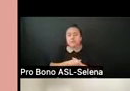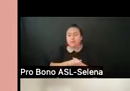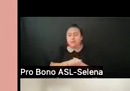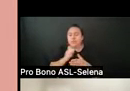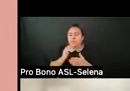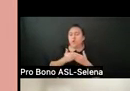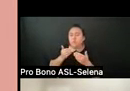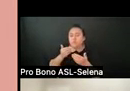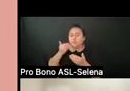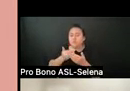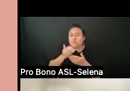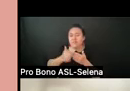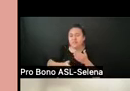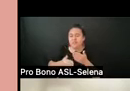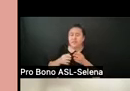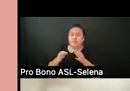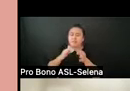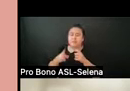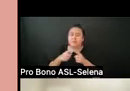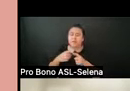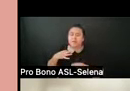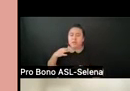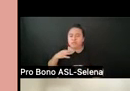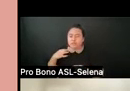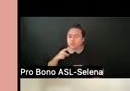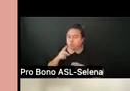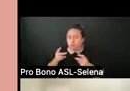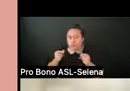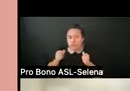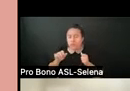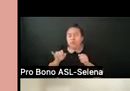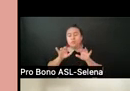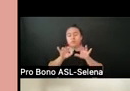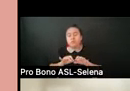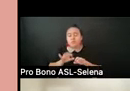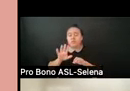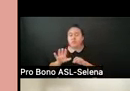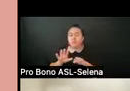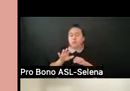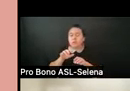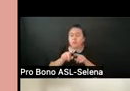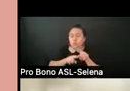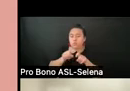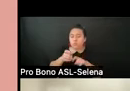Feel free to drop your questions in the specifically, the Q&A box that we have.